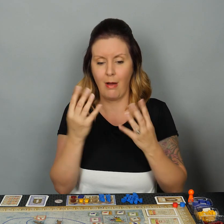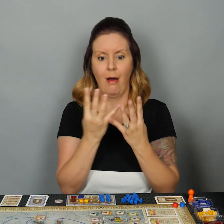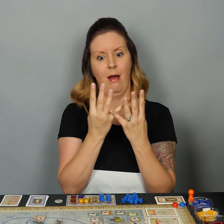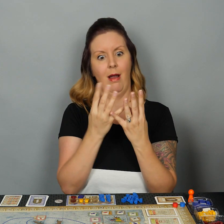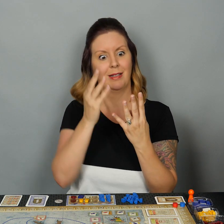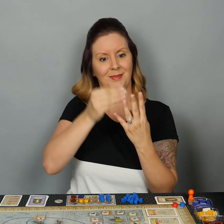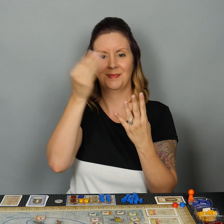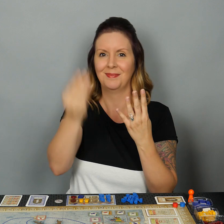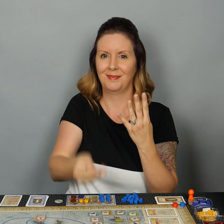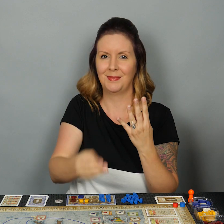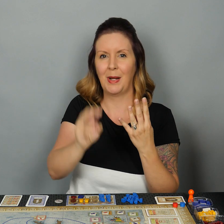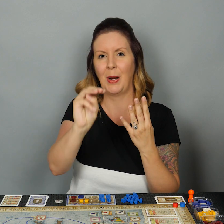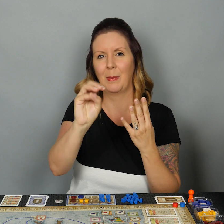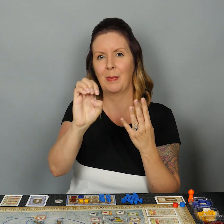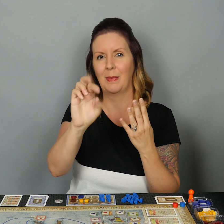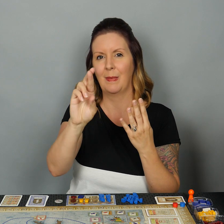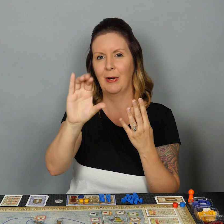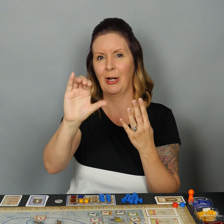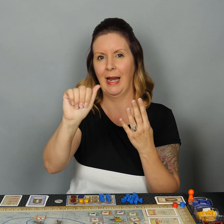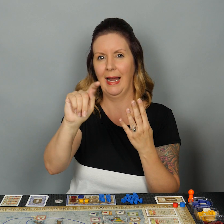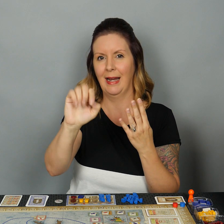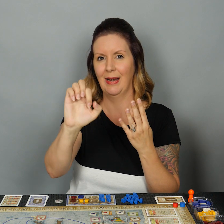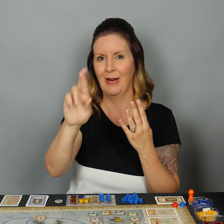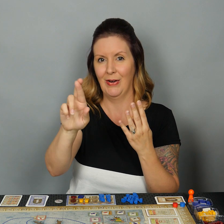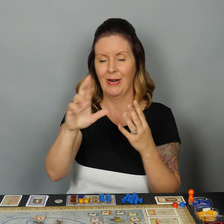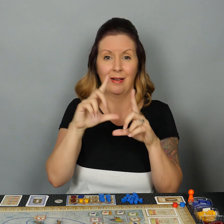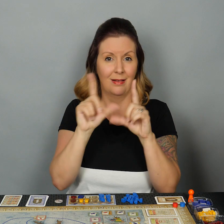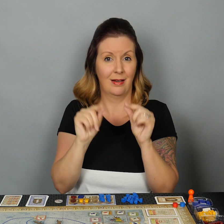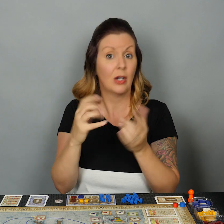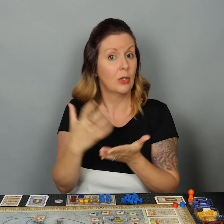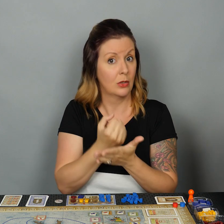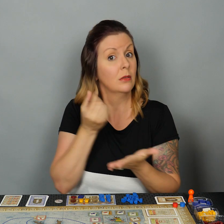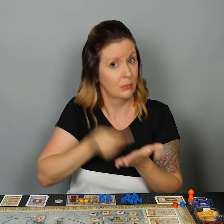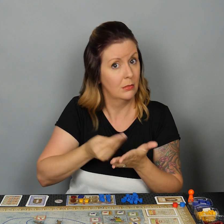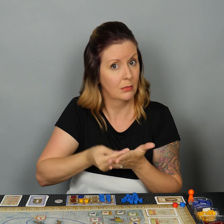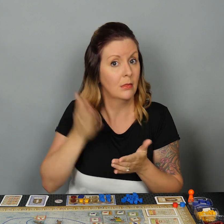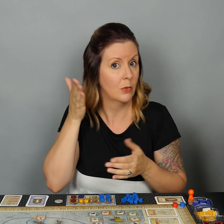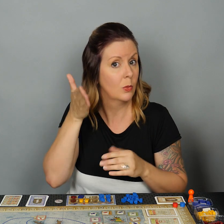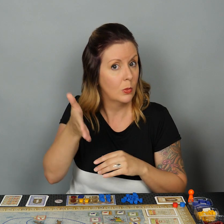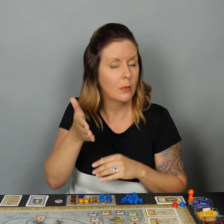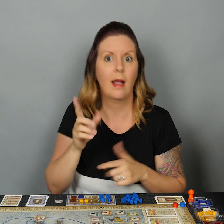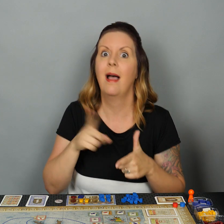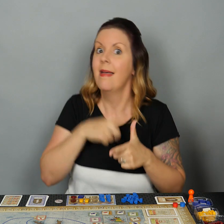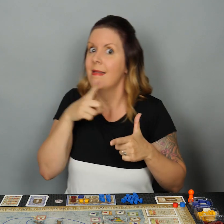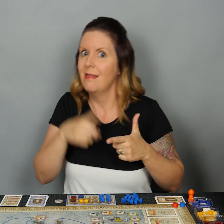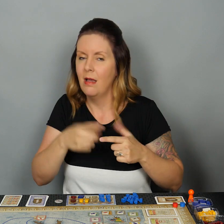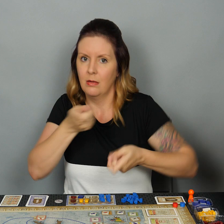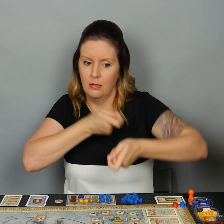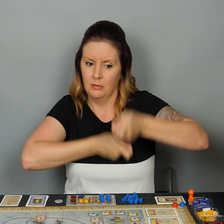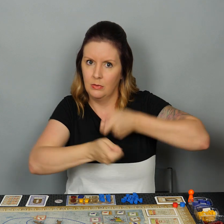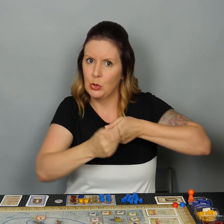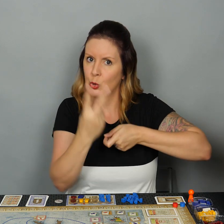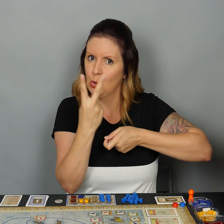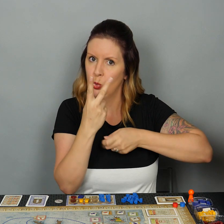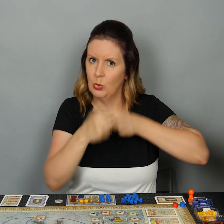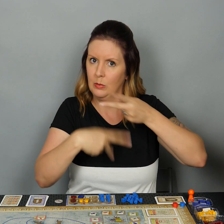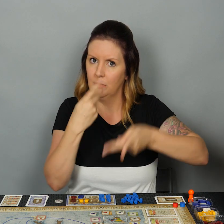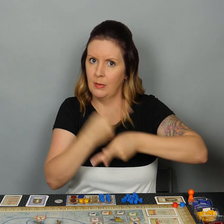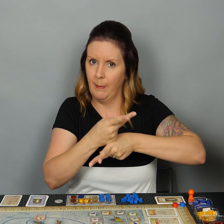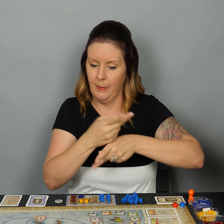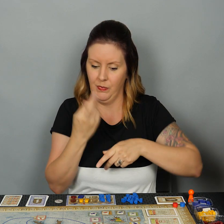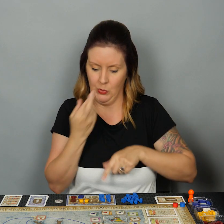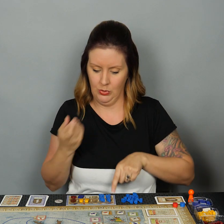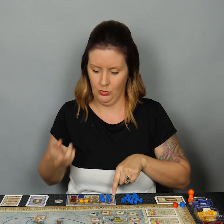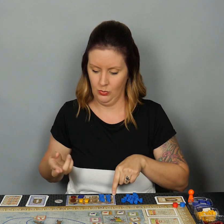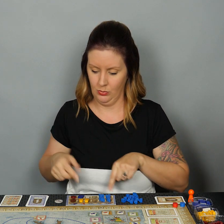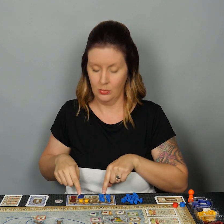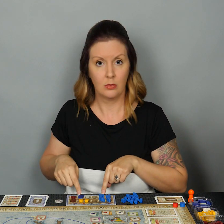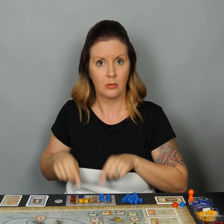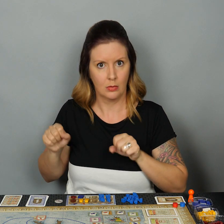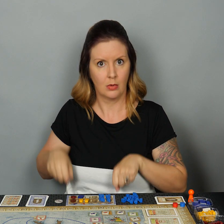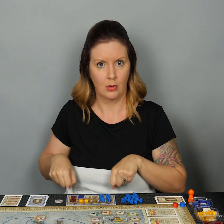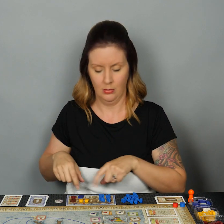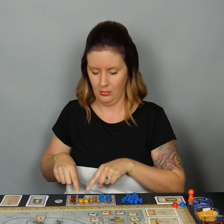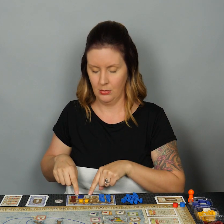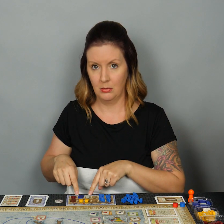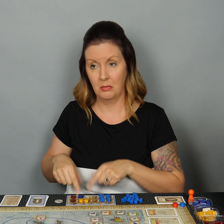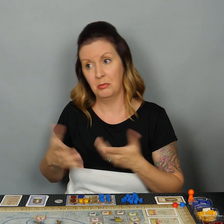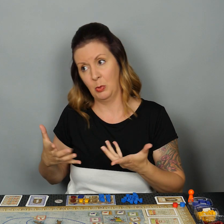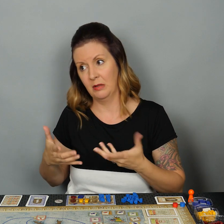If you play the Mercator card, you earn money and get to trade up to 2 types of resources.